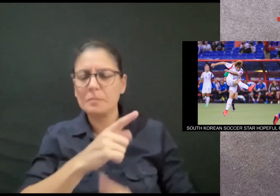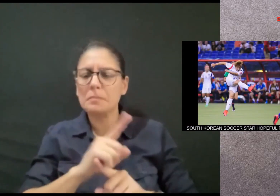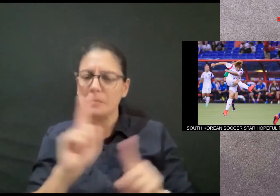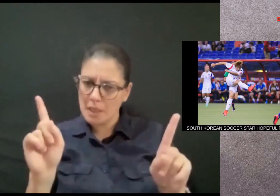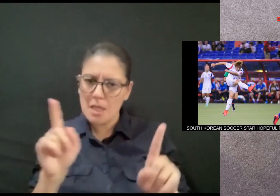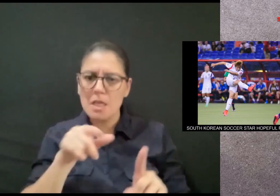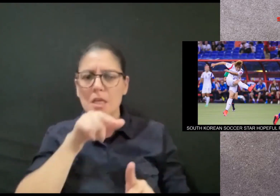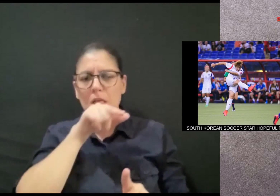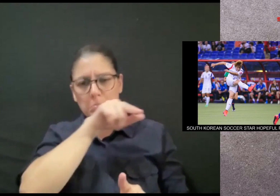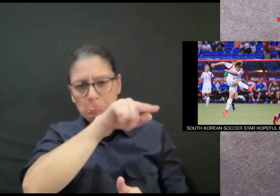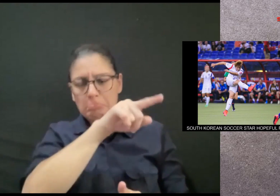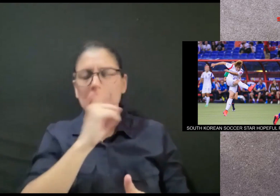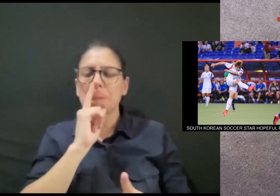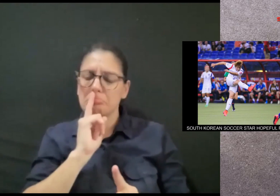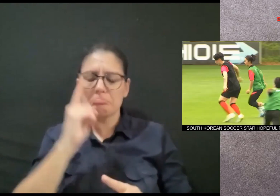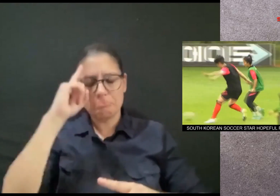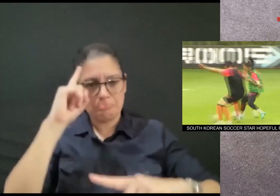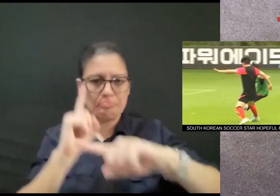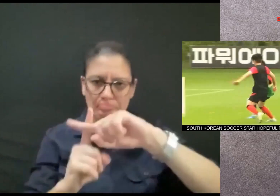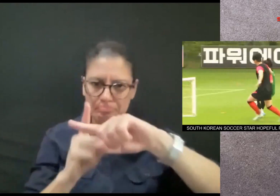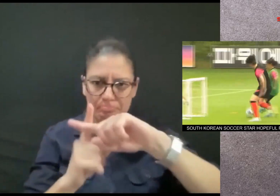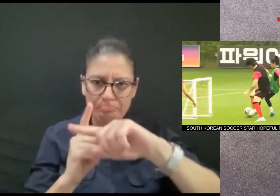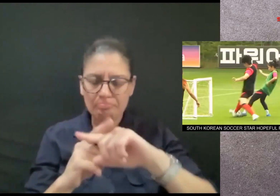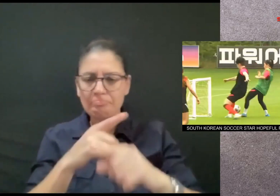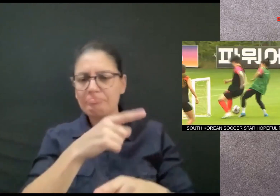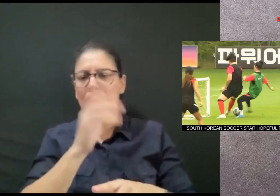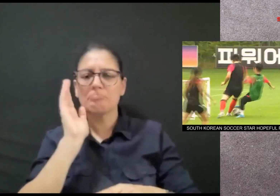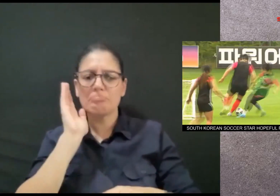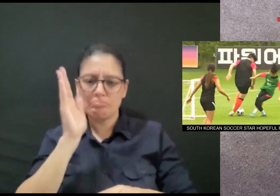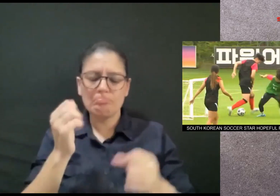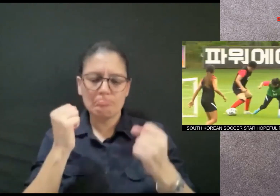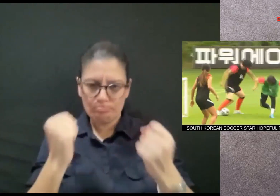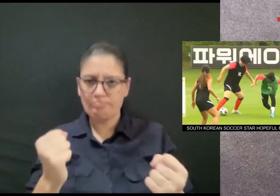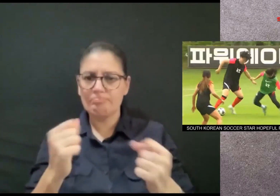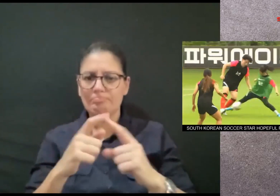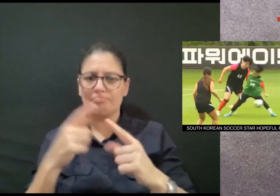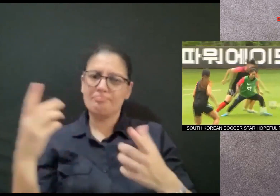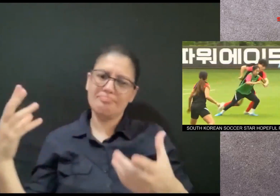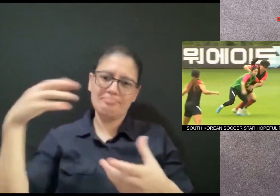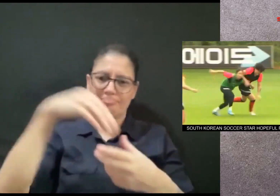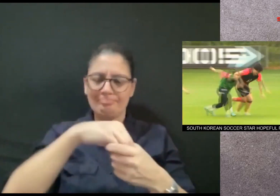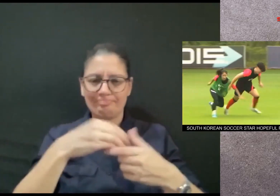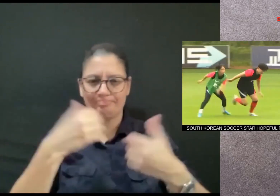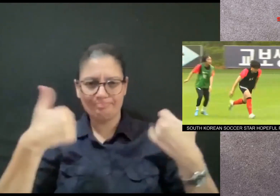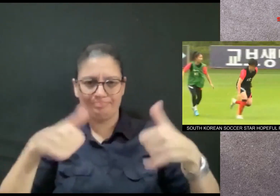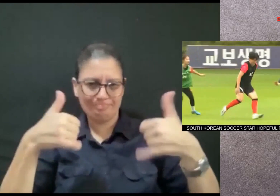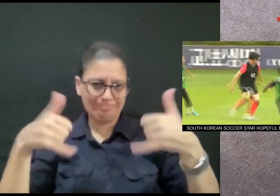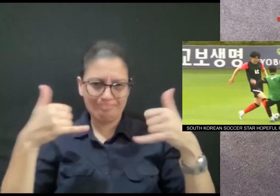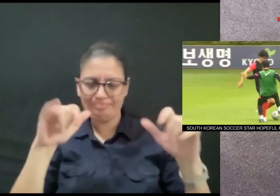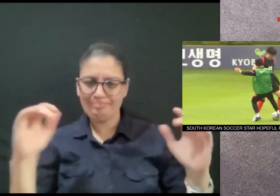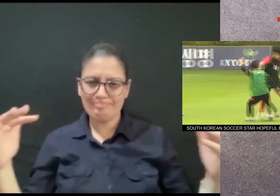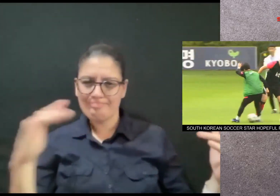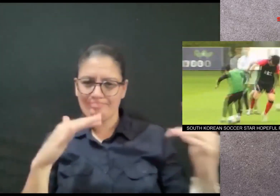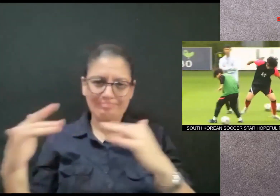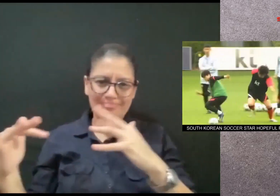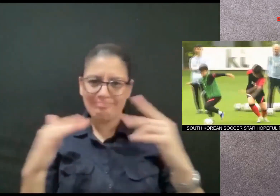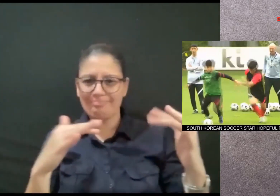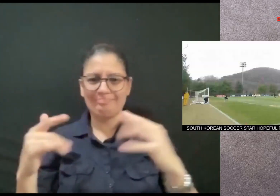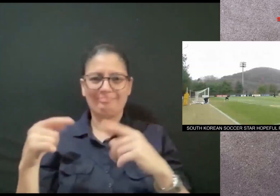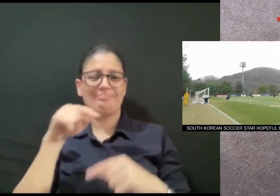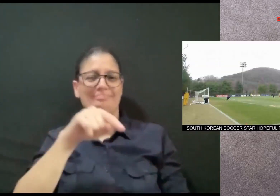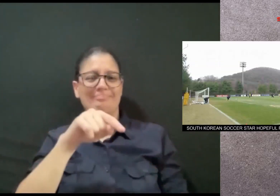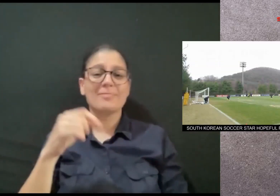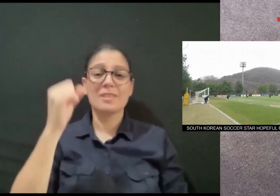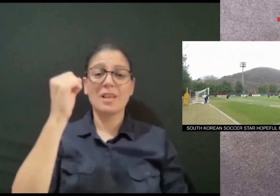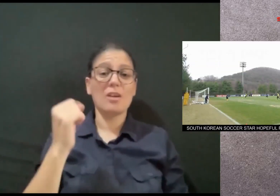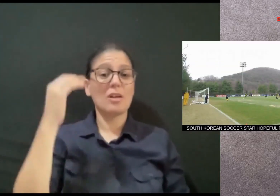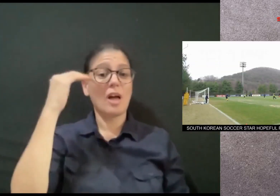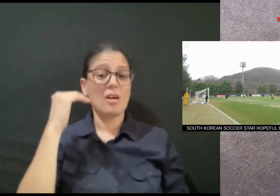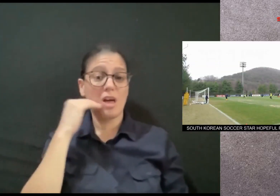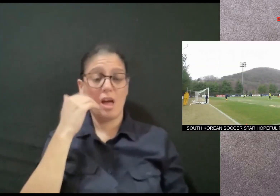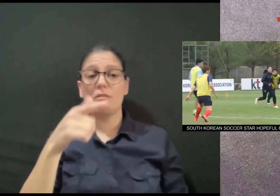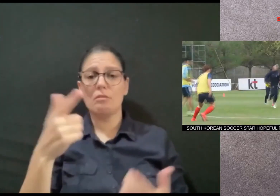confident she will be match ready in time for the tournament South Korea ranks 17th